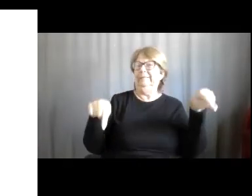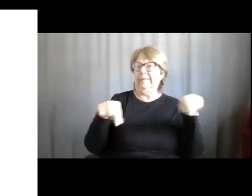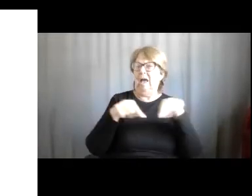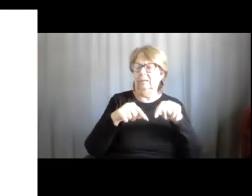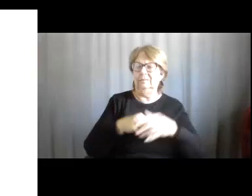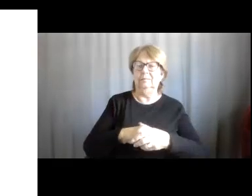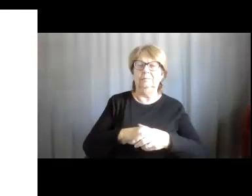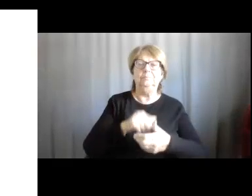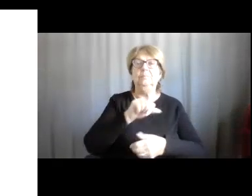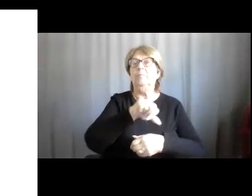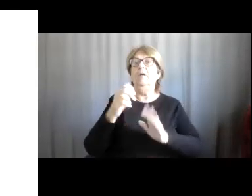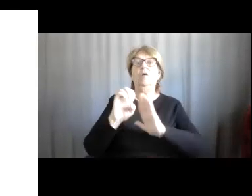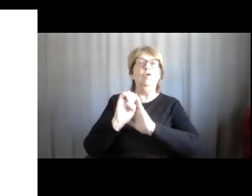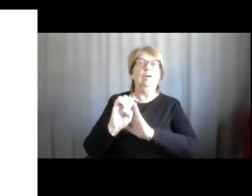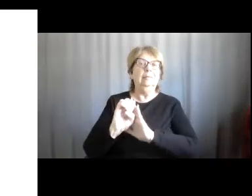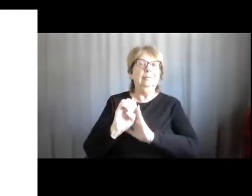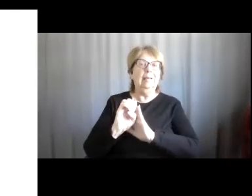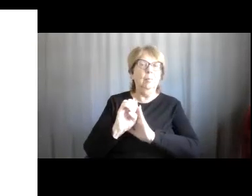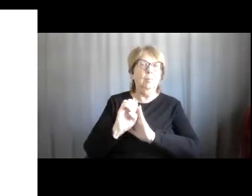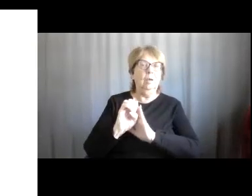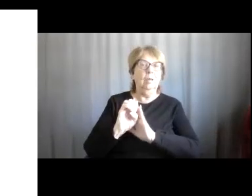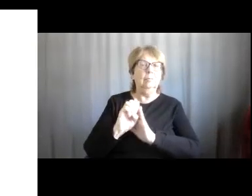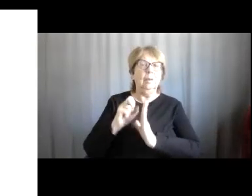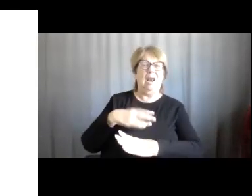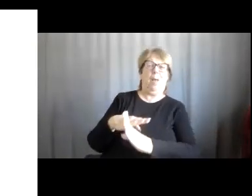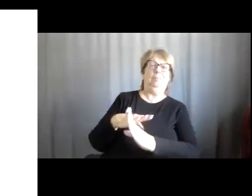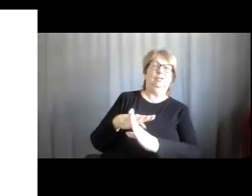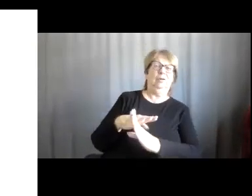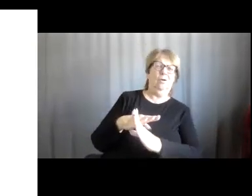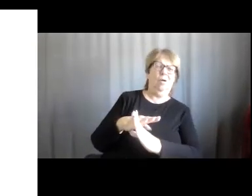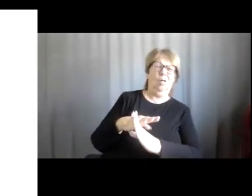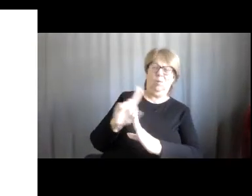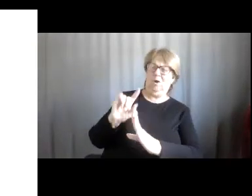a physical barrier is an obstacle protruding into an accessible route.